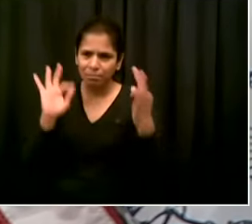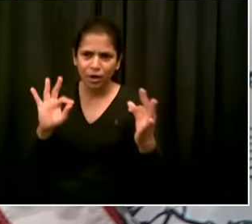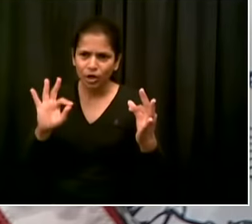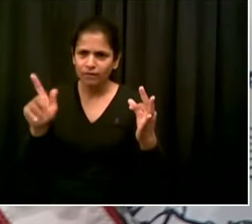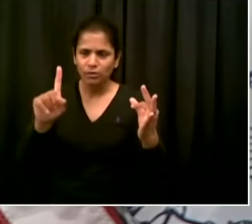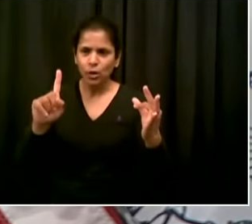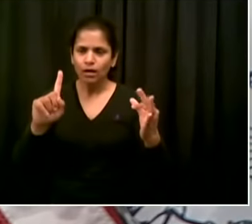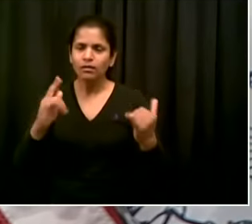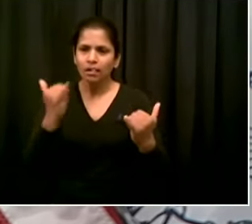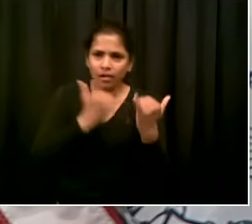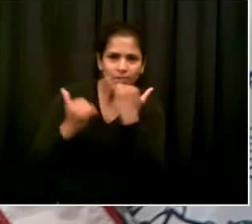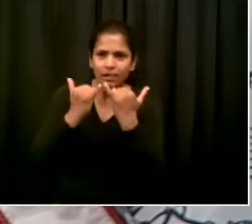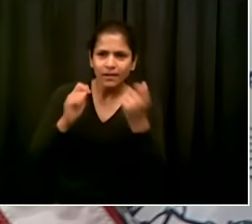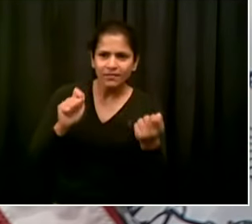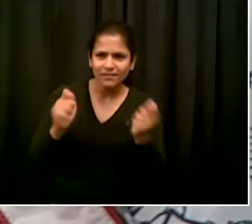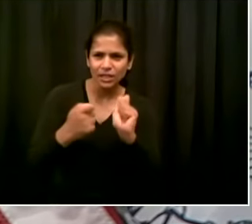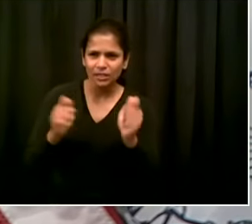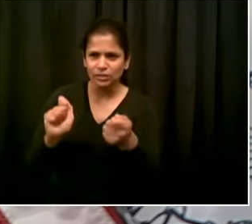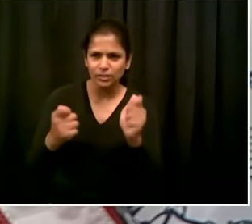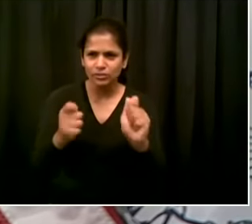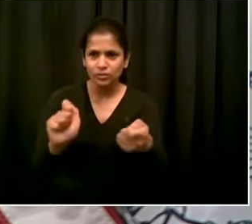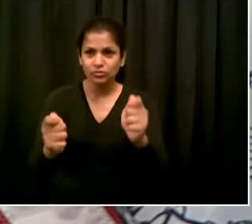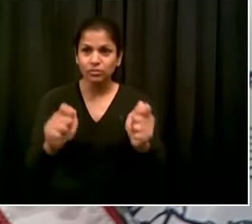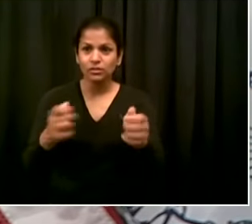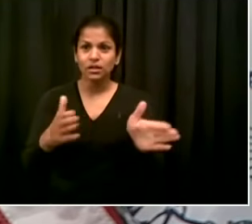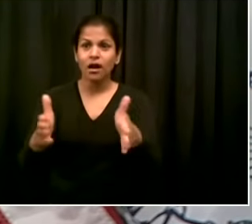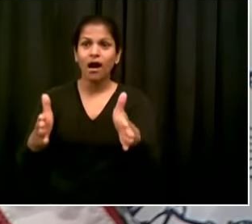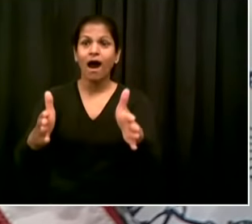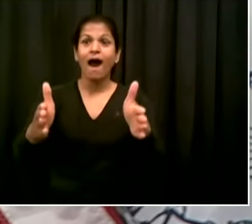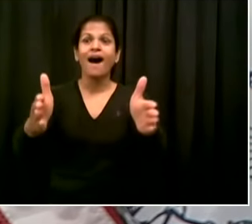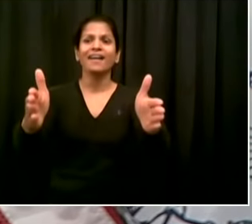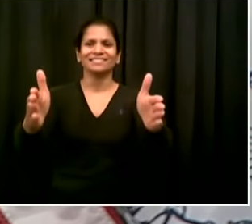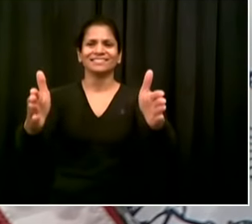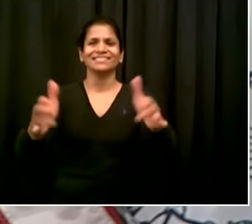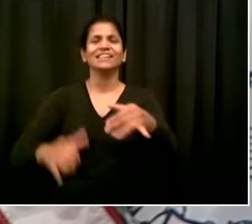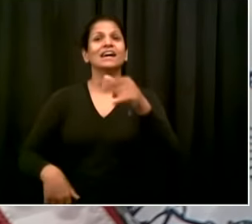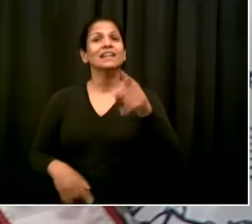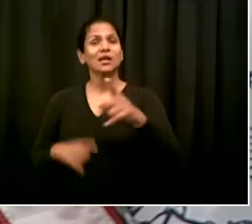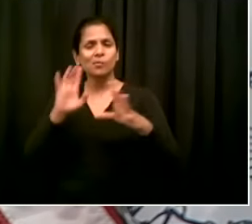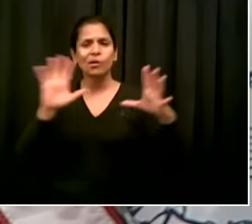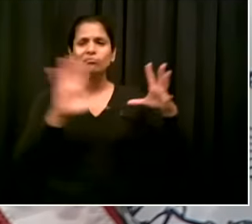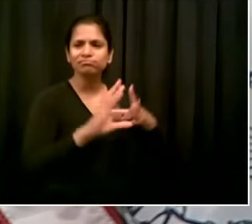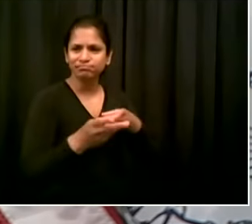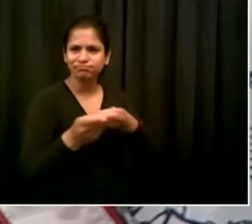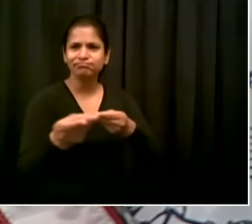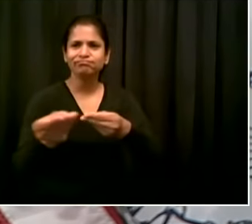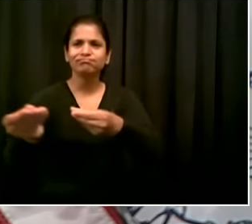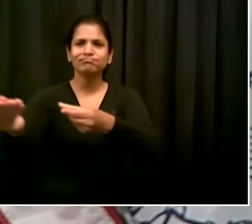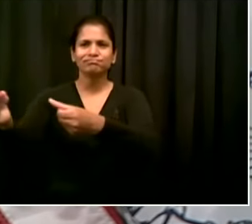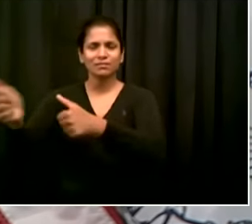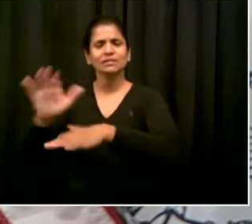SAFETY. OBVIOUSLY OUR KIDS ARE THERE TO GET A GOOD EDUCATION. THE BEST EDUCATION HAPPENS IN